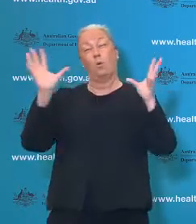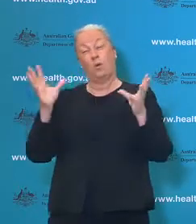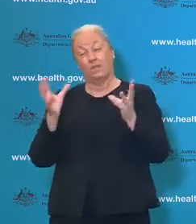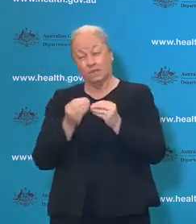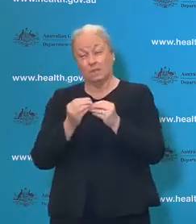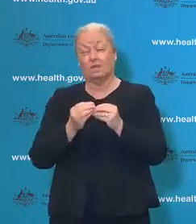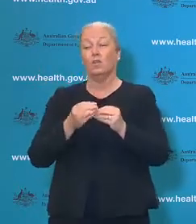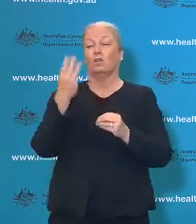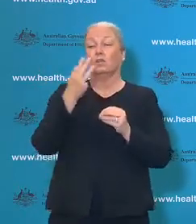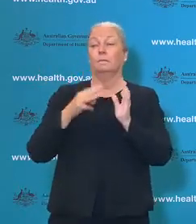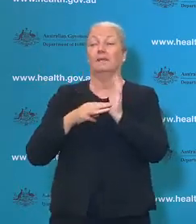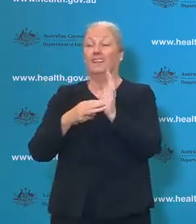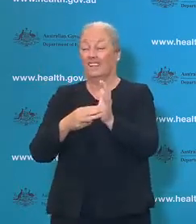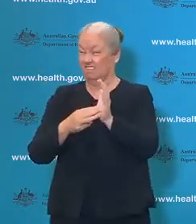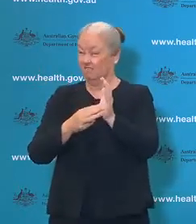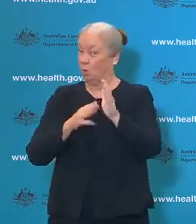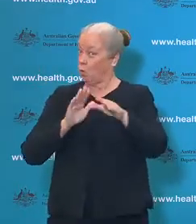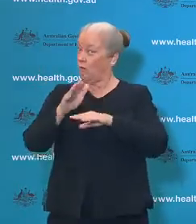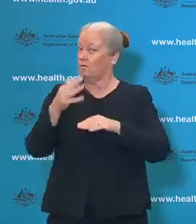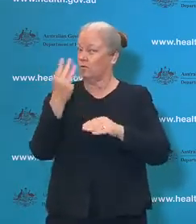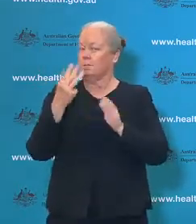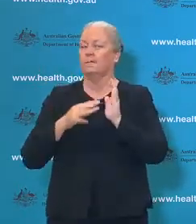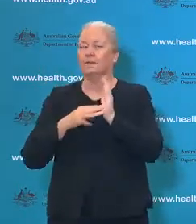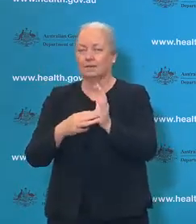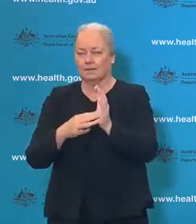being diagnosed with COVID-19 and with over